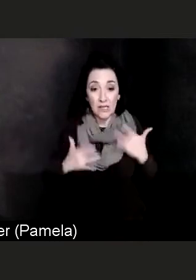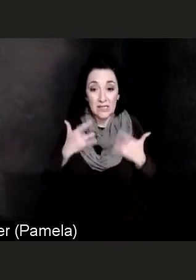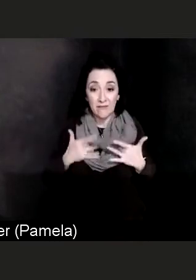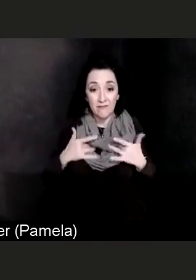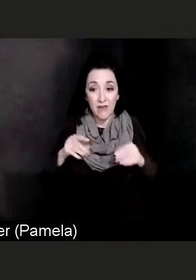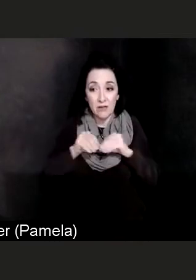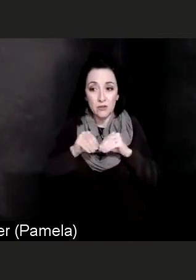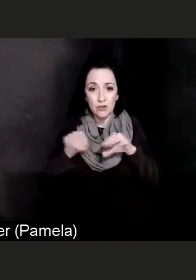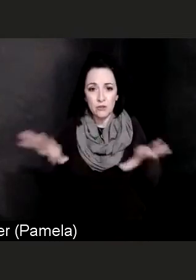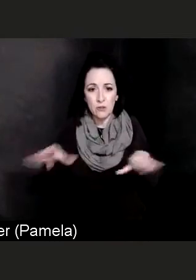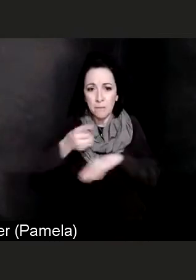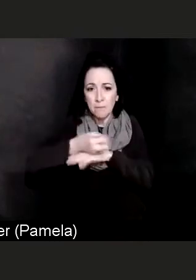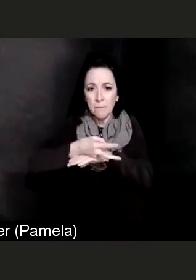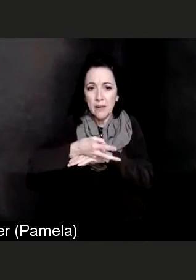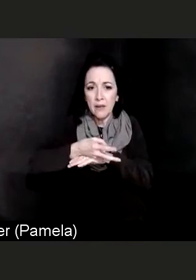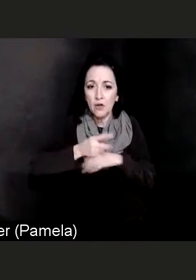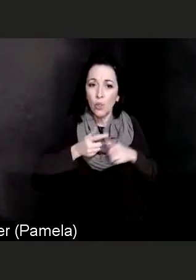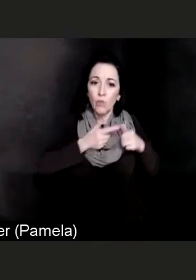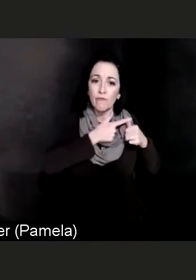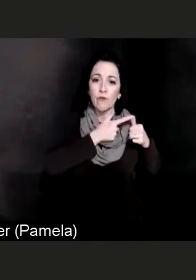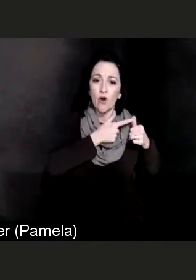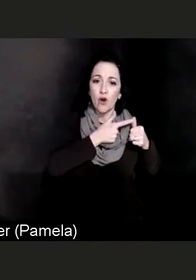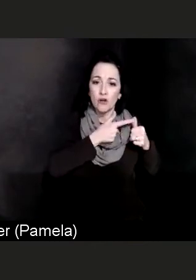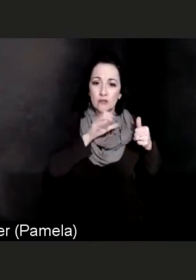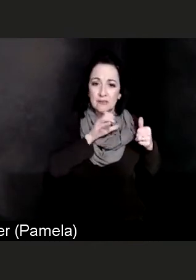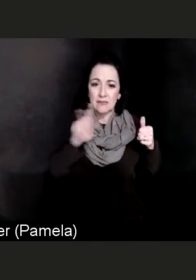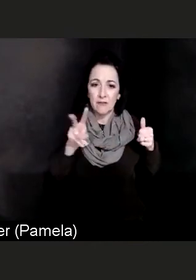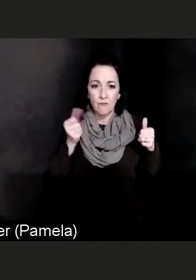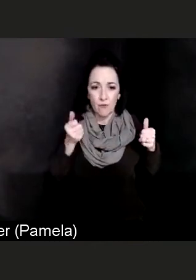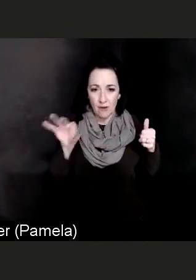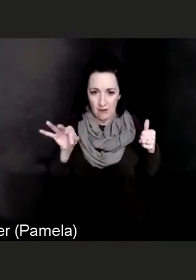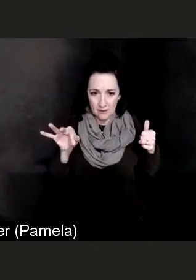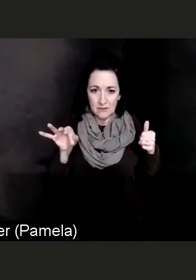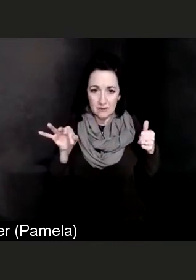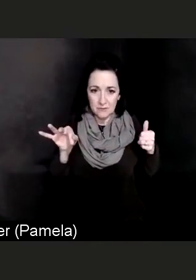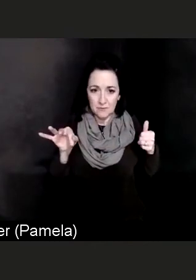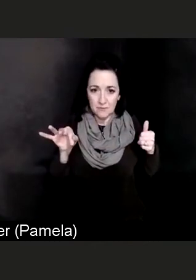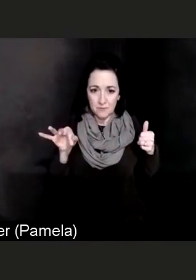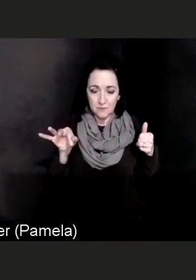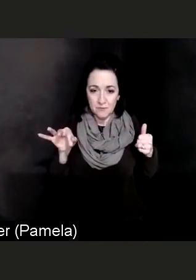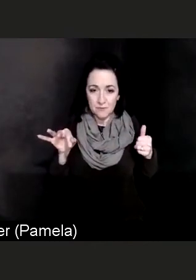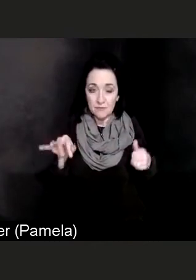that we had identified several, several months ago. There is a third strain